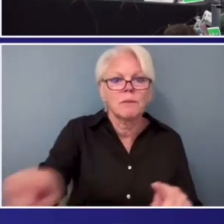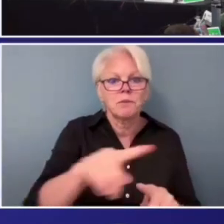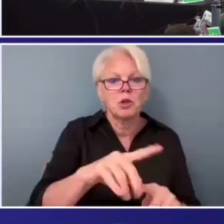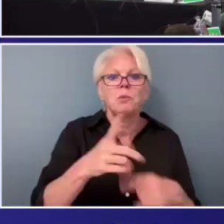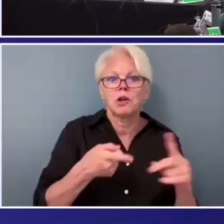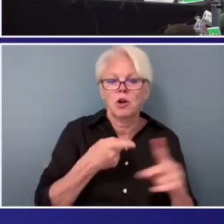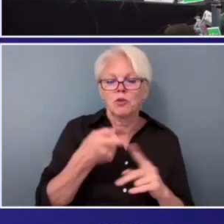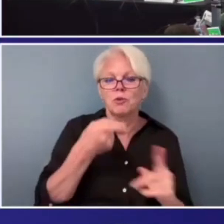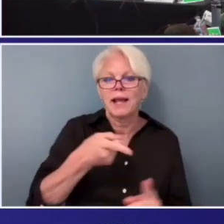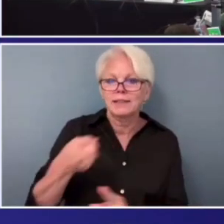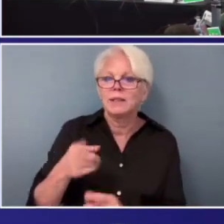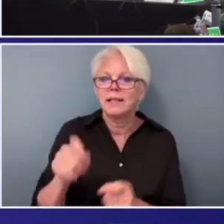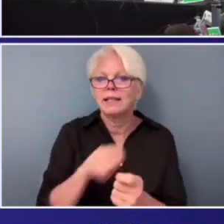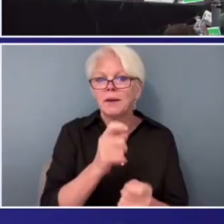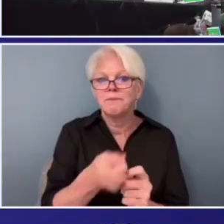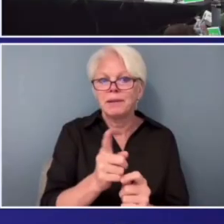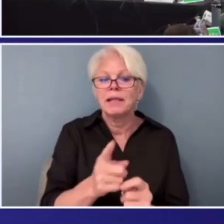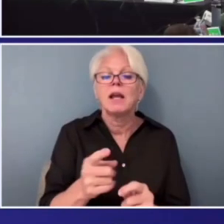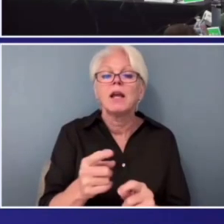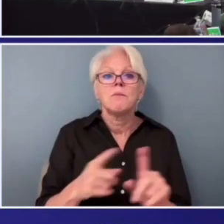a minute. But we've moved the regulations